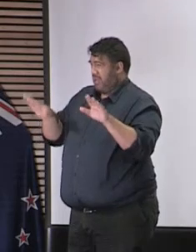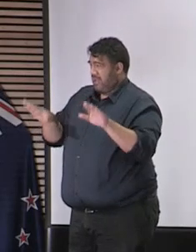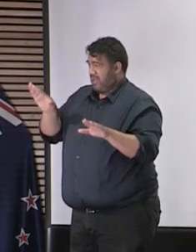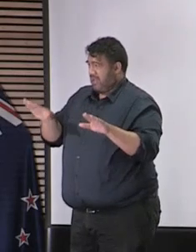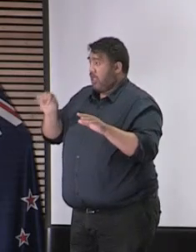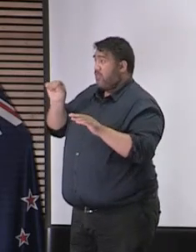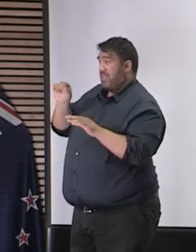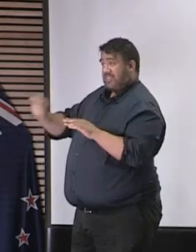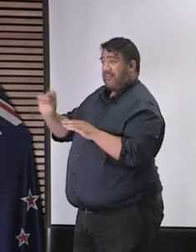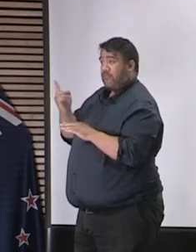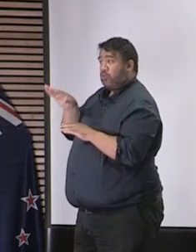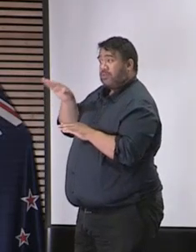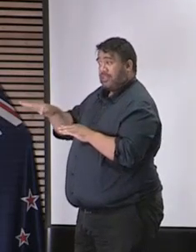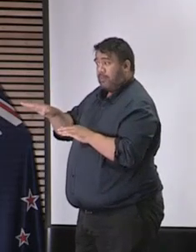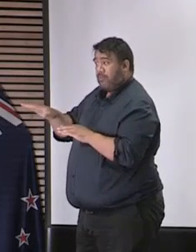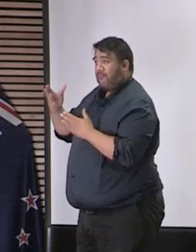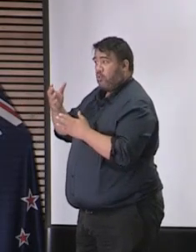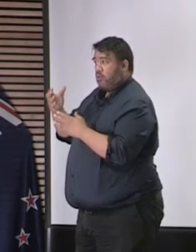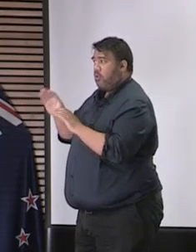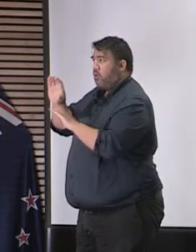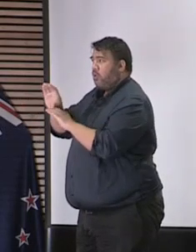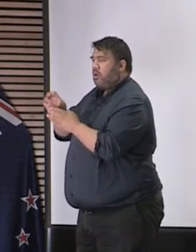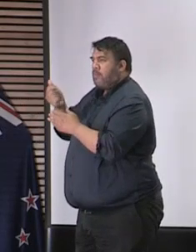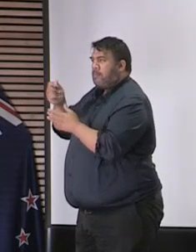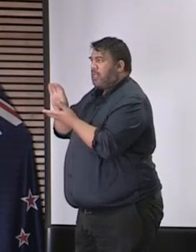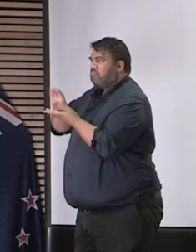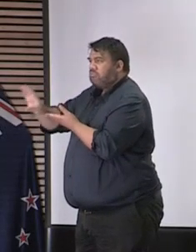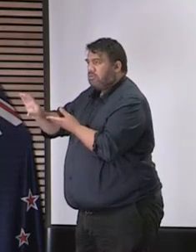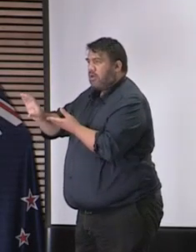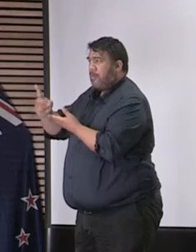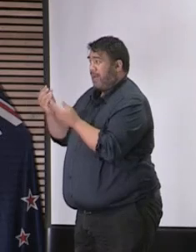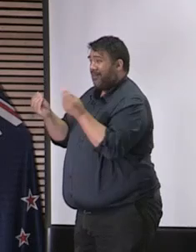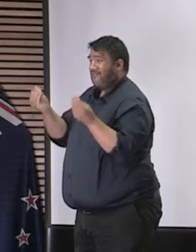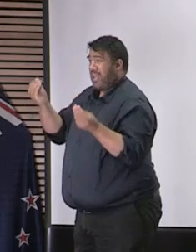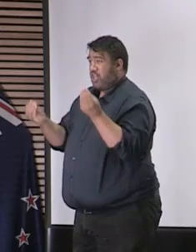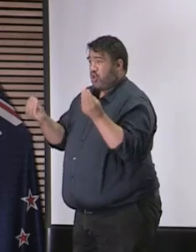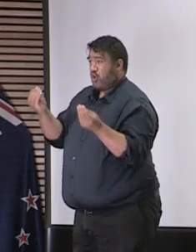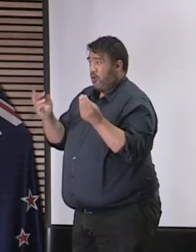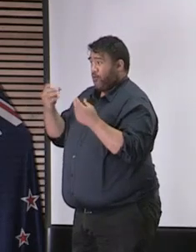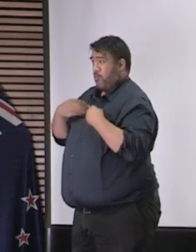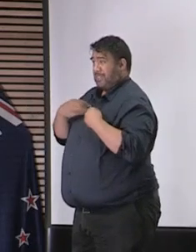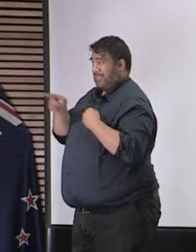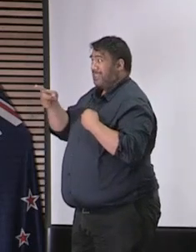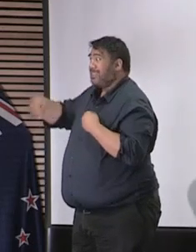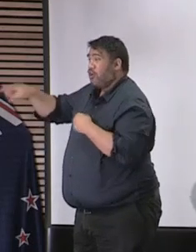JobKeeper it was framed very much around what we did with our wage subsidy. What he might be referring to is their first iteration which had a